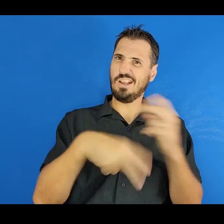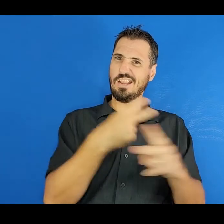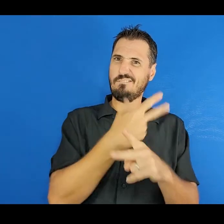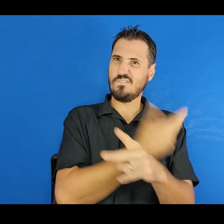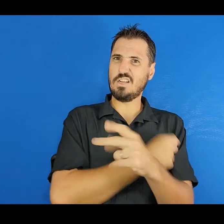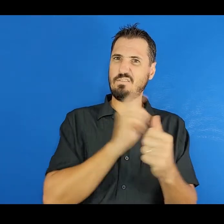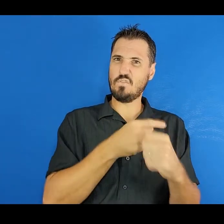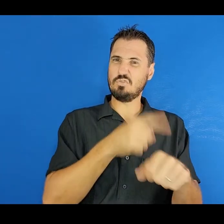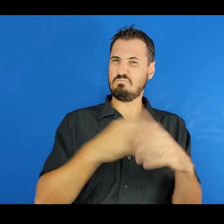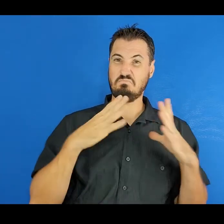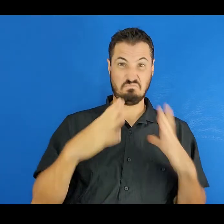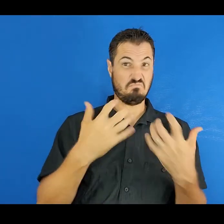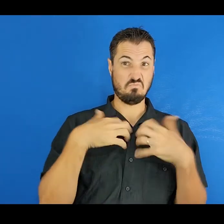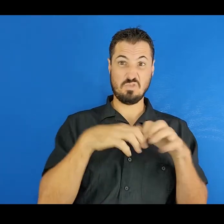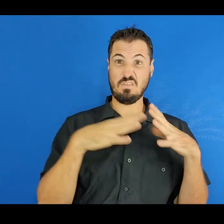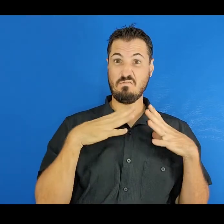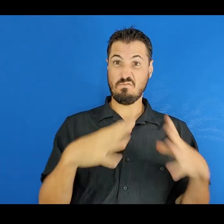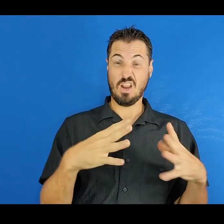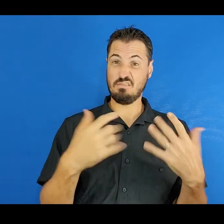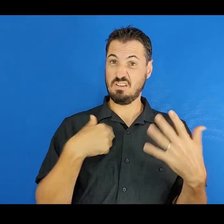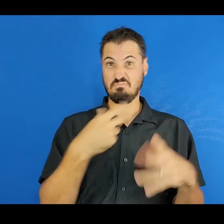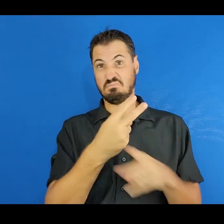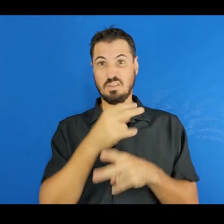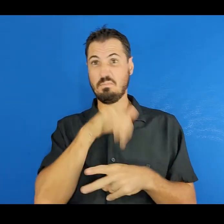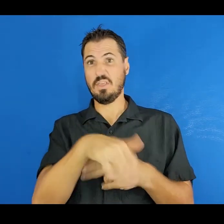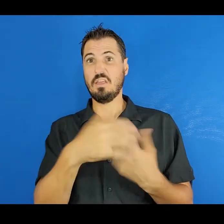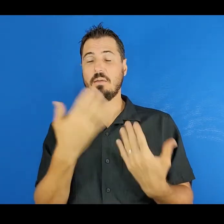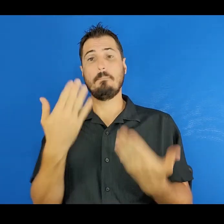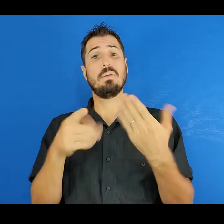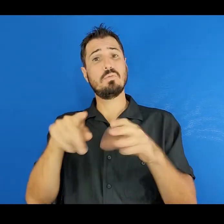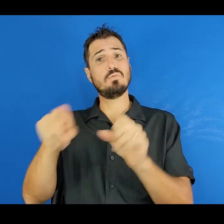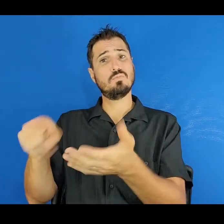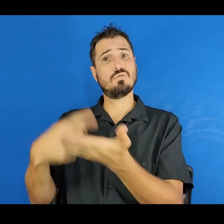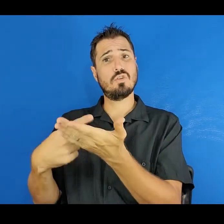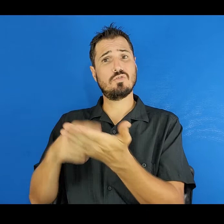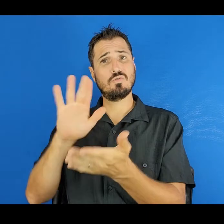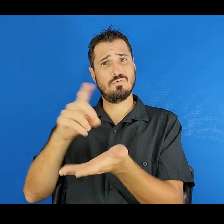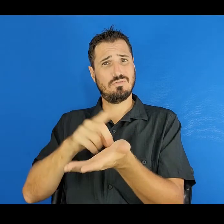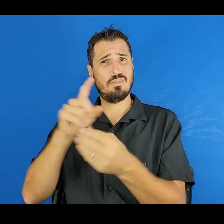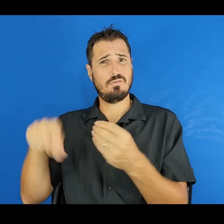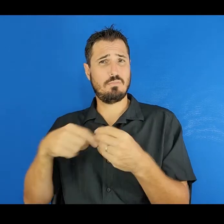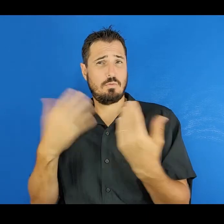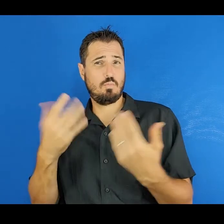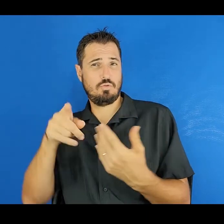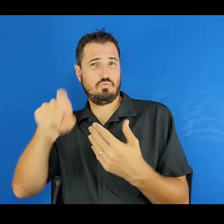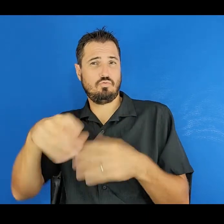You may want to talk to your own healthcare provider about your specific situation or concerns